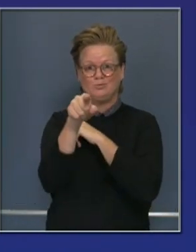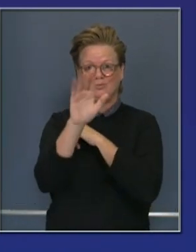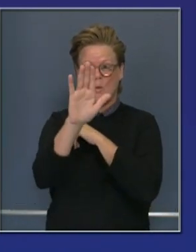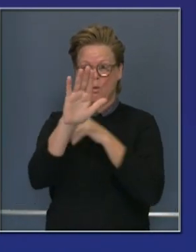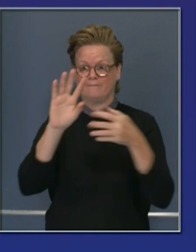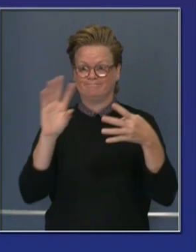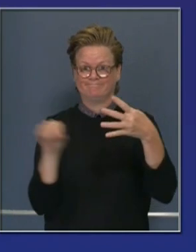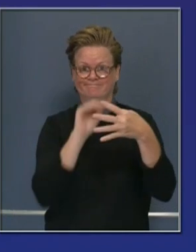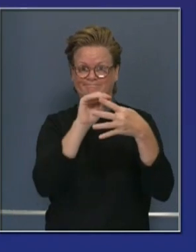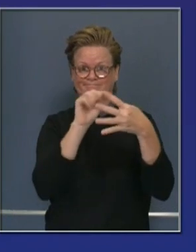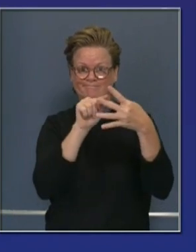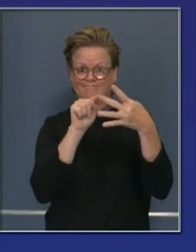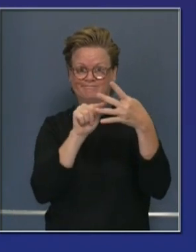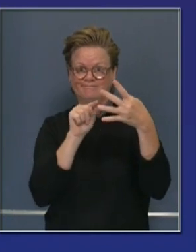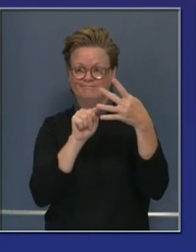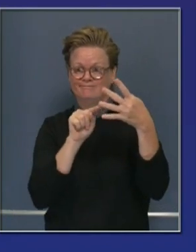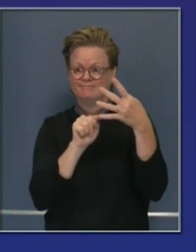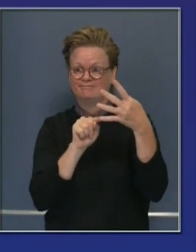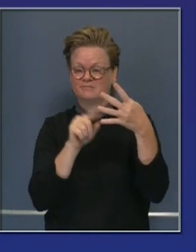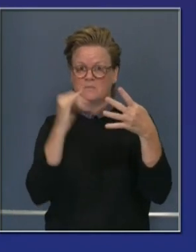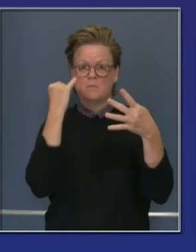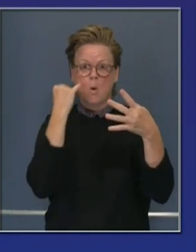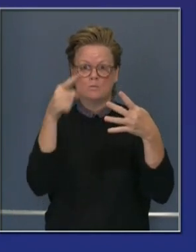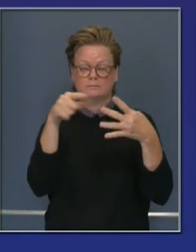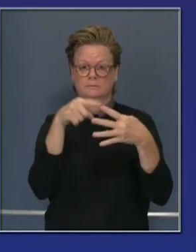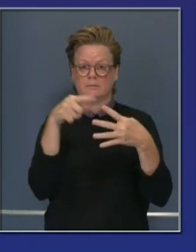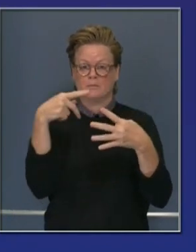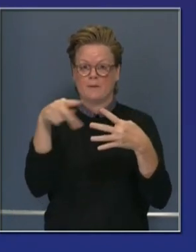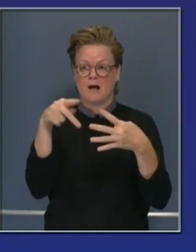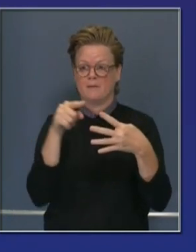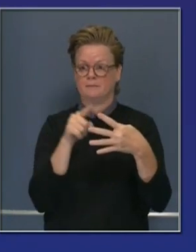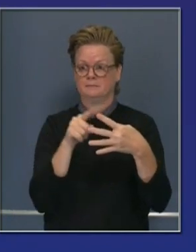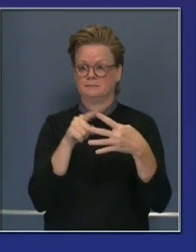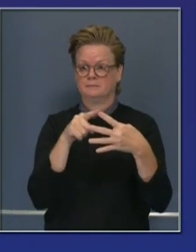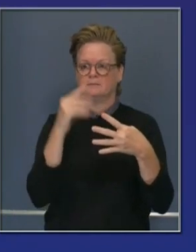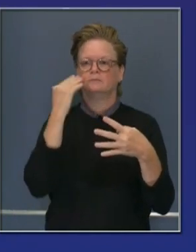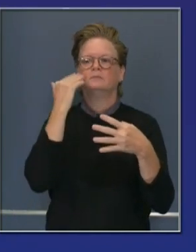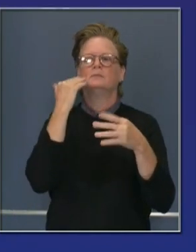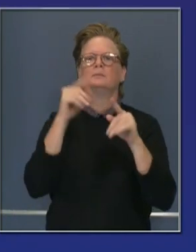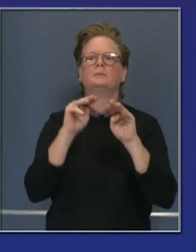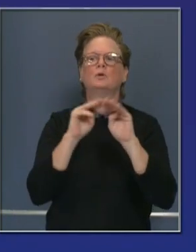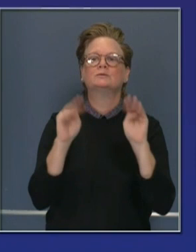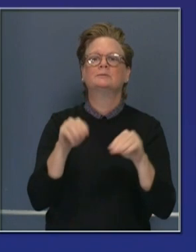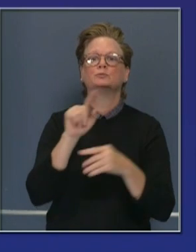IF, TODAY AS THE GOVERNOR SHOWED THE MAP OF WHICH COUNTIES OR ARE WHICH COLOR AND